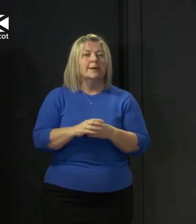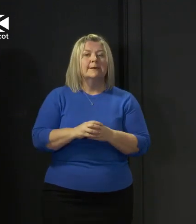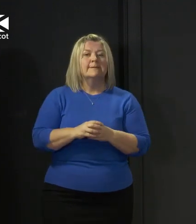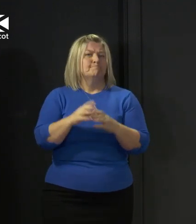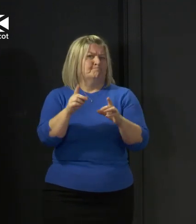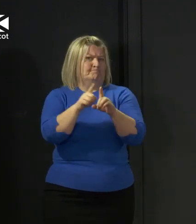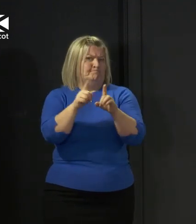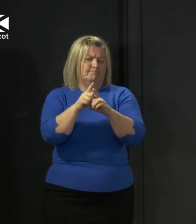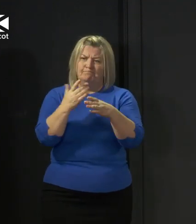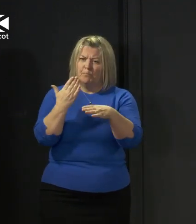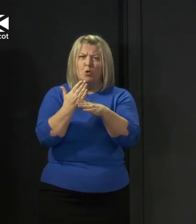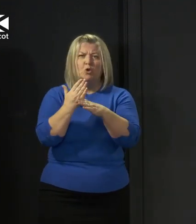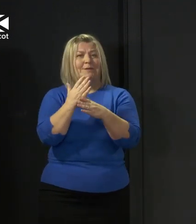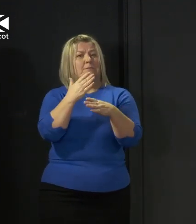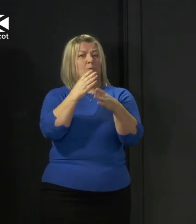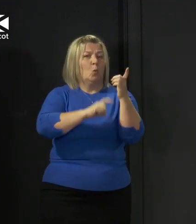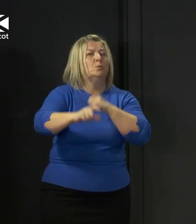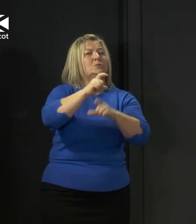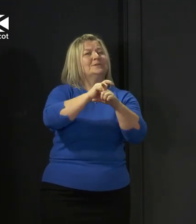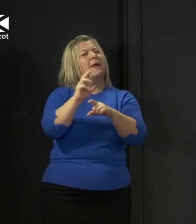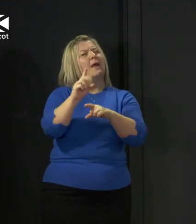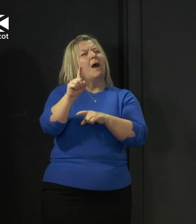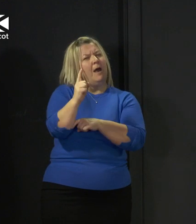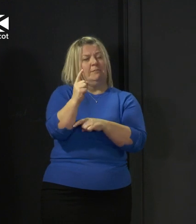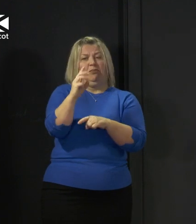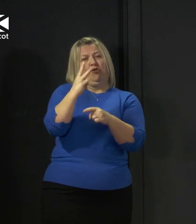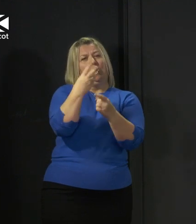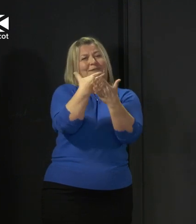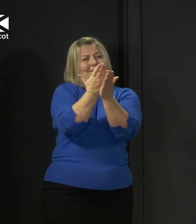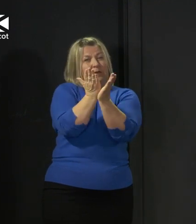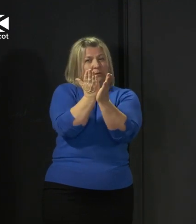community and third sector organizations this morning for example we've announced